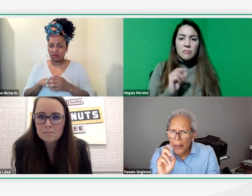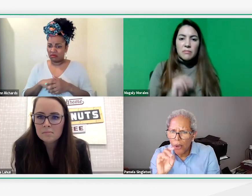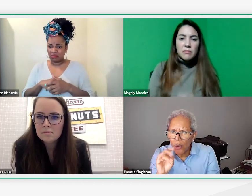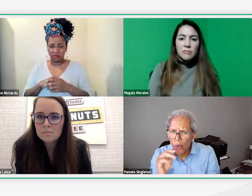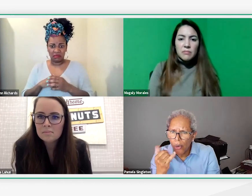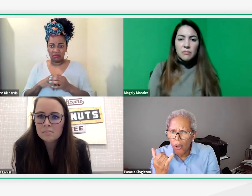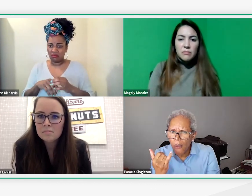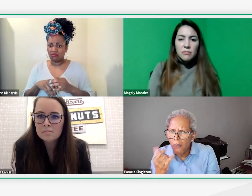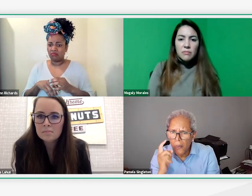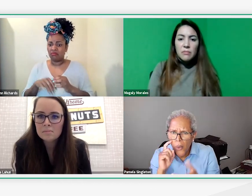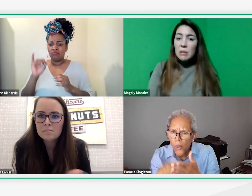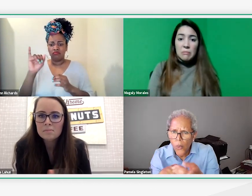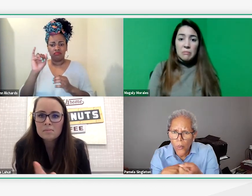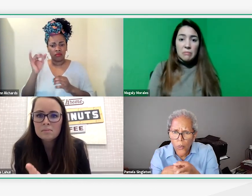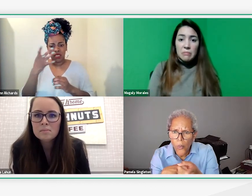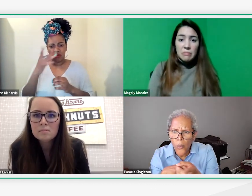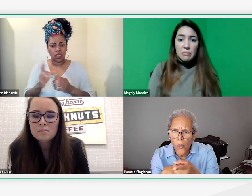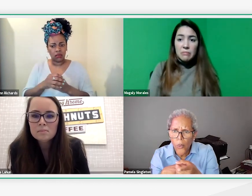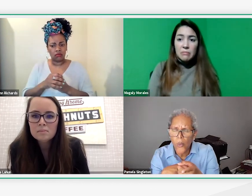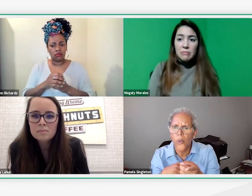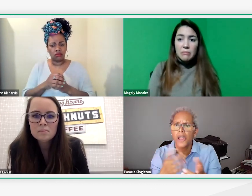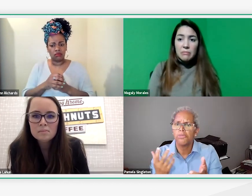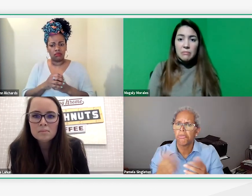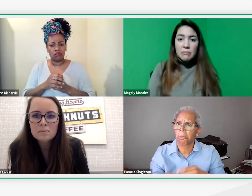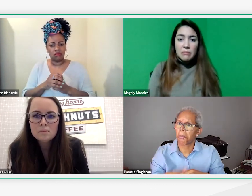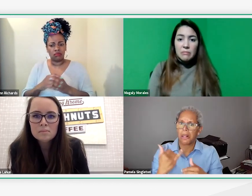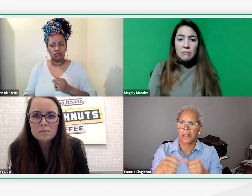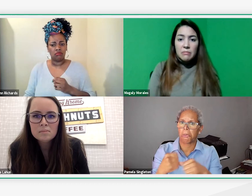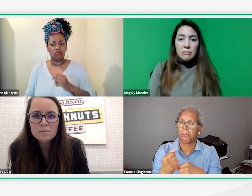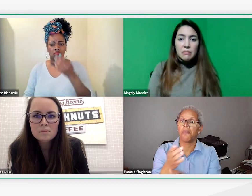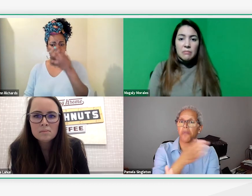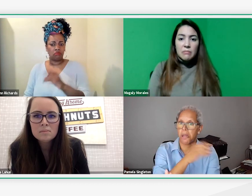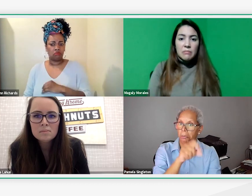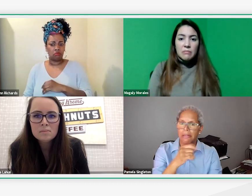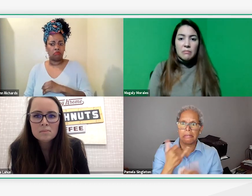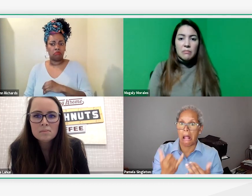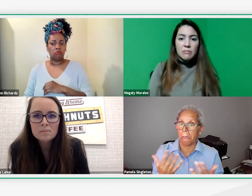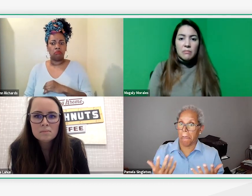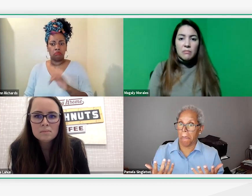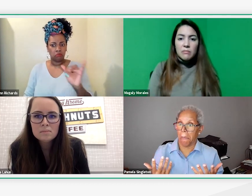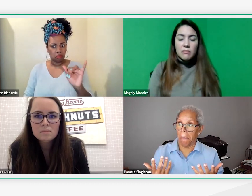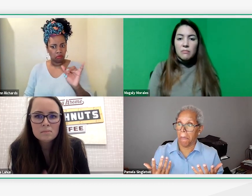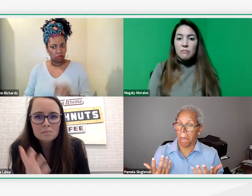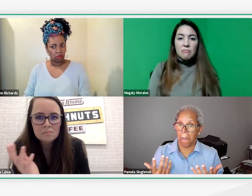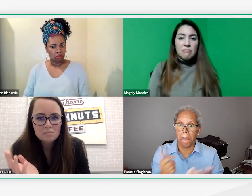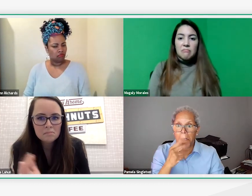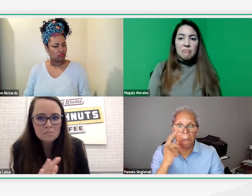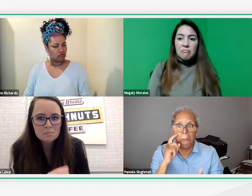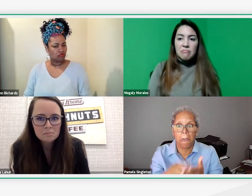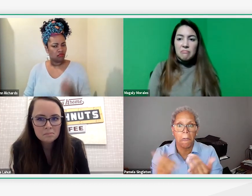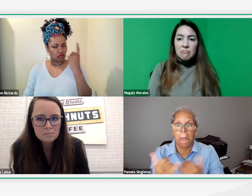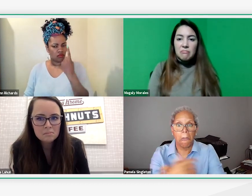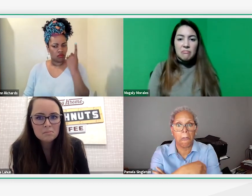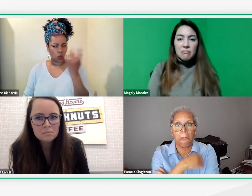Anyone know the answer to this question? >>MAGALY AND MASHA: Yeah, I don't know. No.